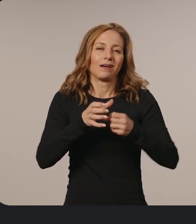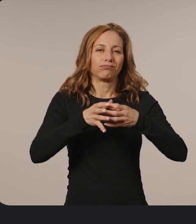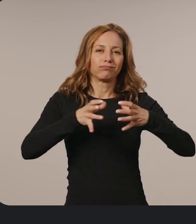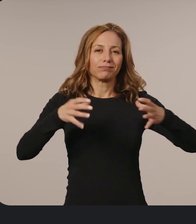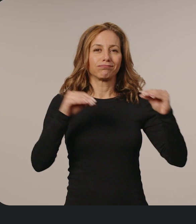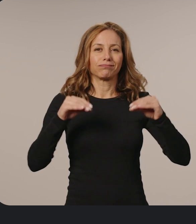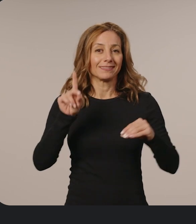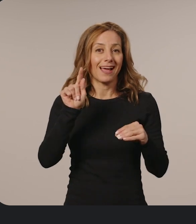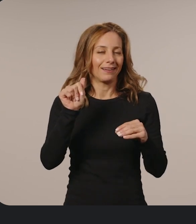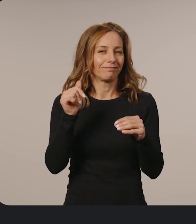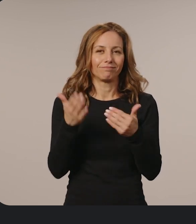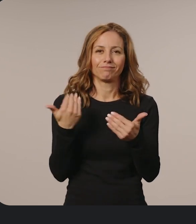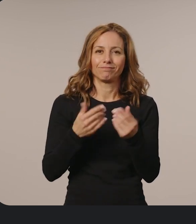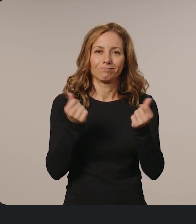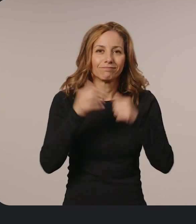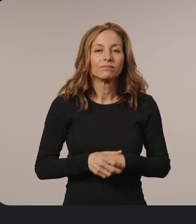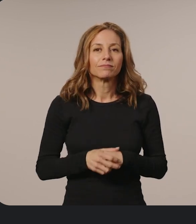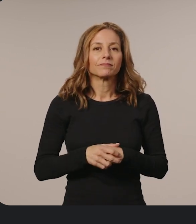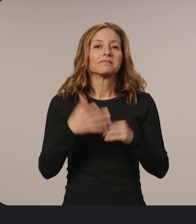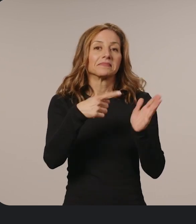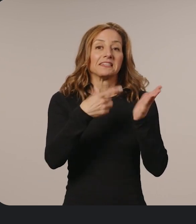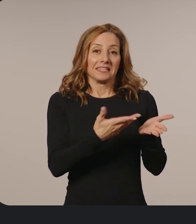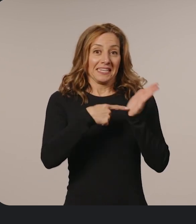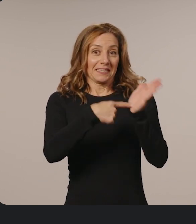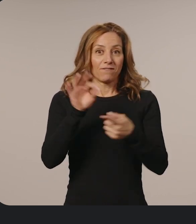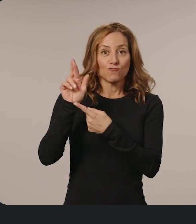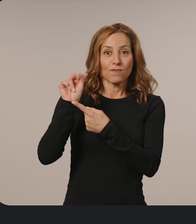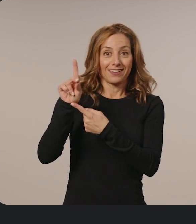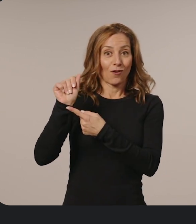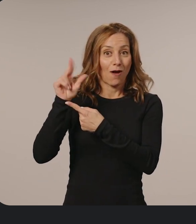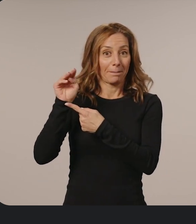you will be augmenting your data in no time. Here is an example of rand_augment